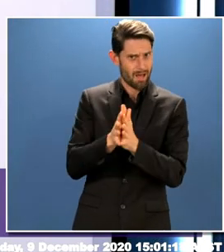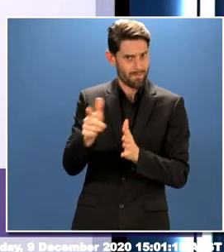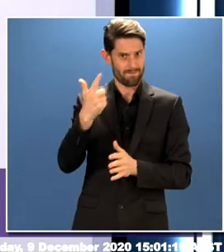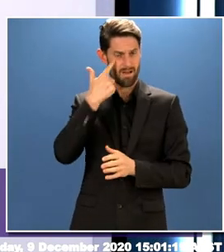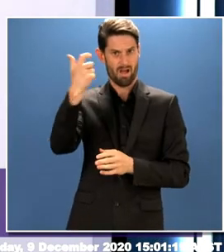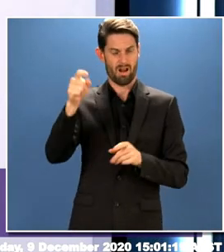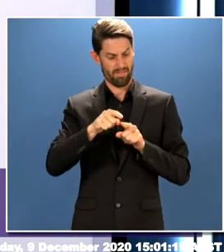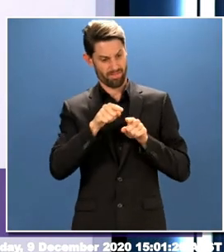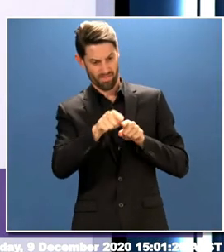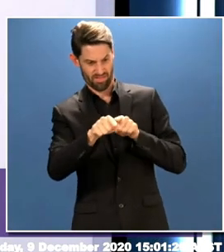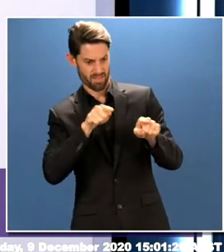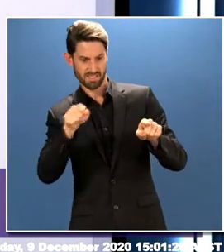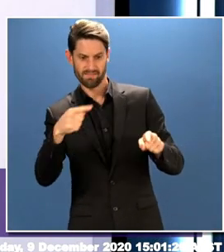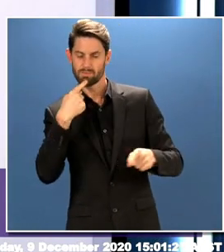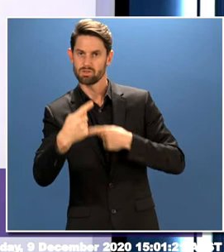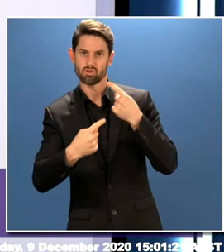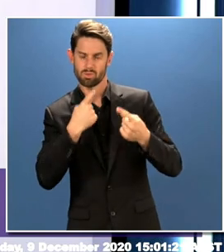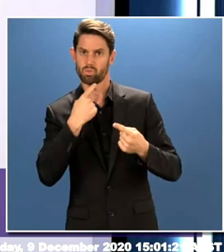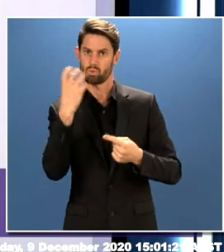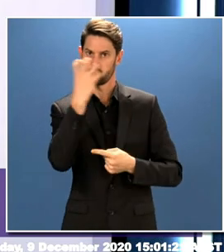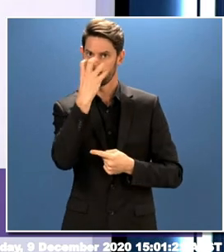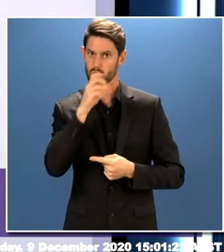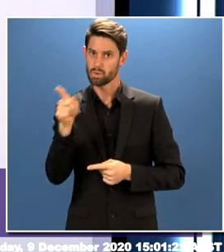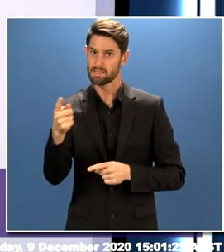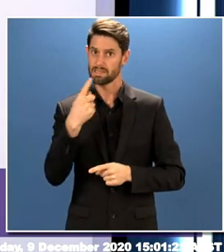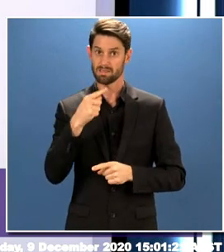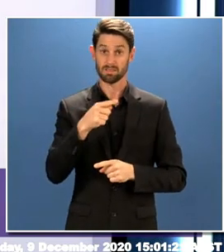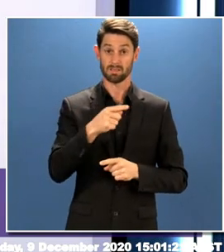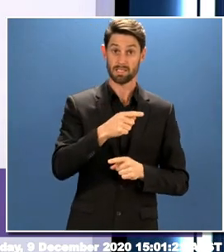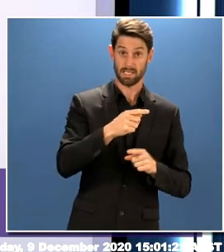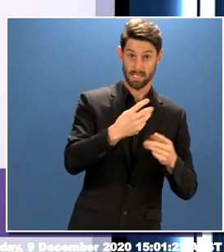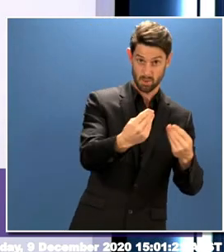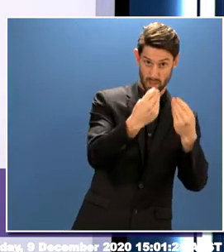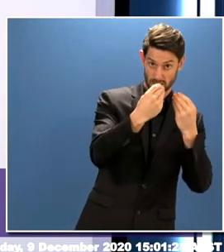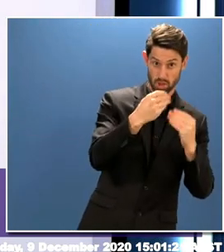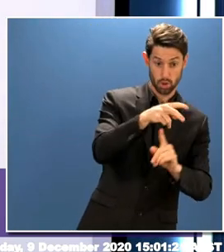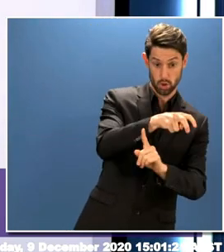findings where you describe that transition from education to work as chaos?